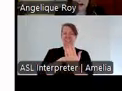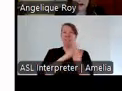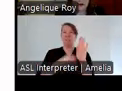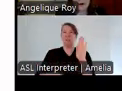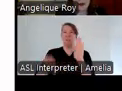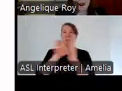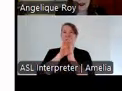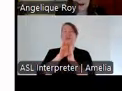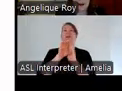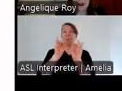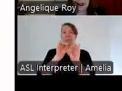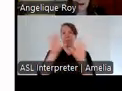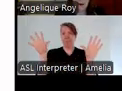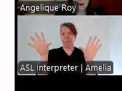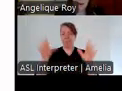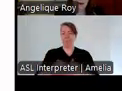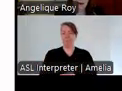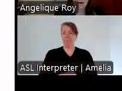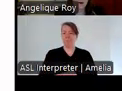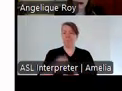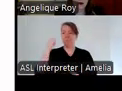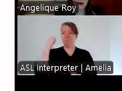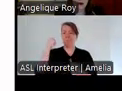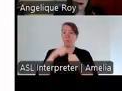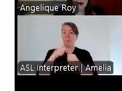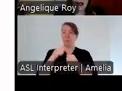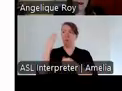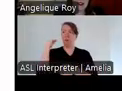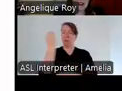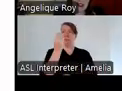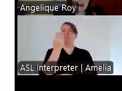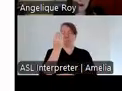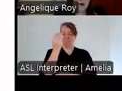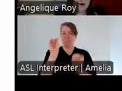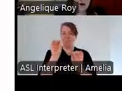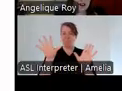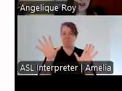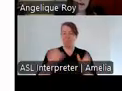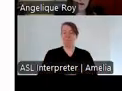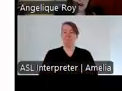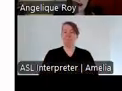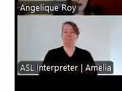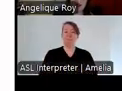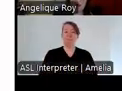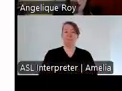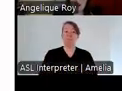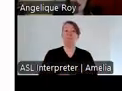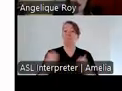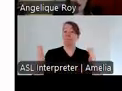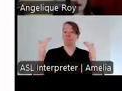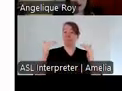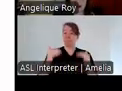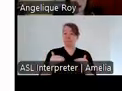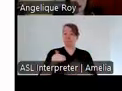Next slide please. At this stage, we revisited the 45 databases in our inventory